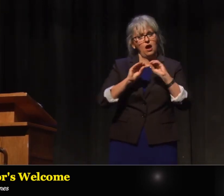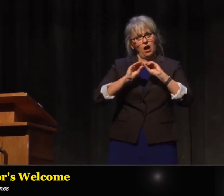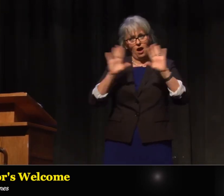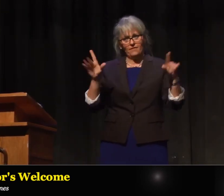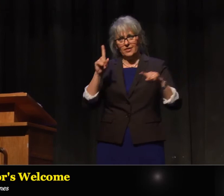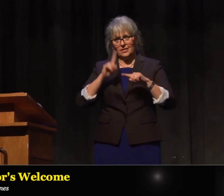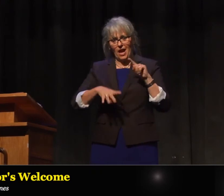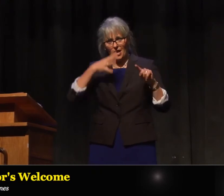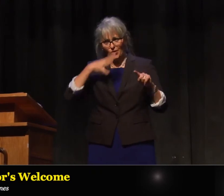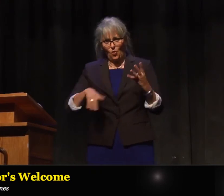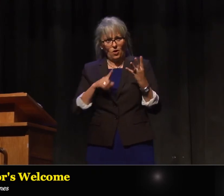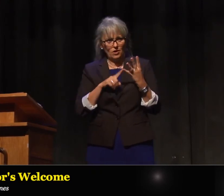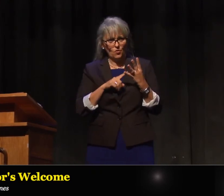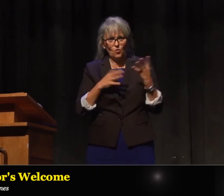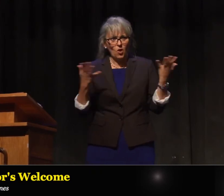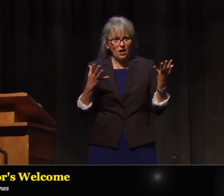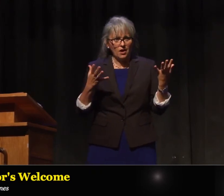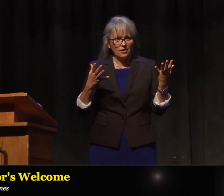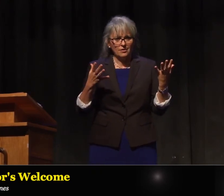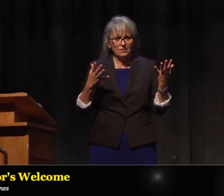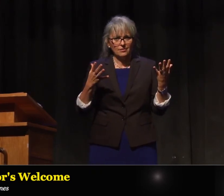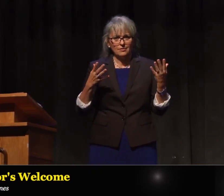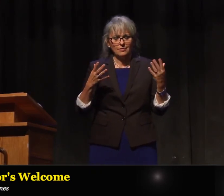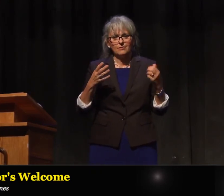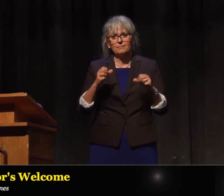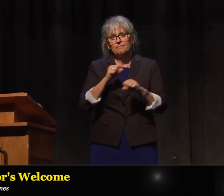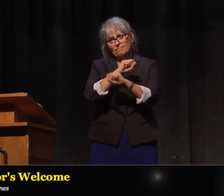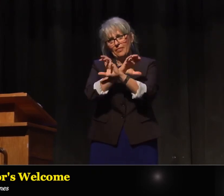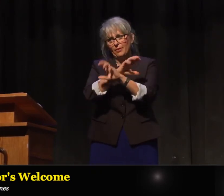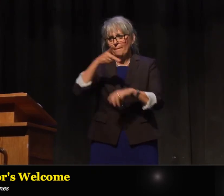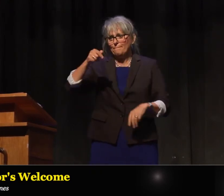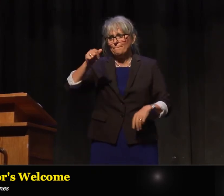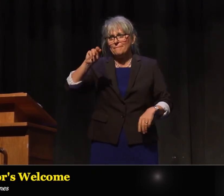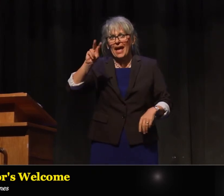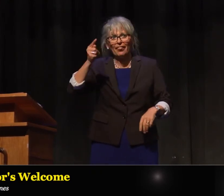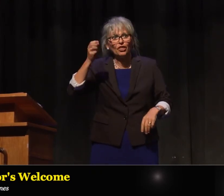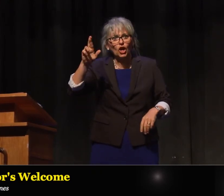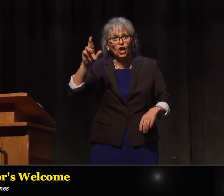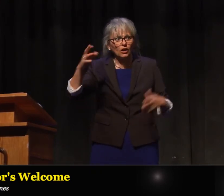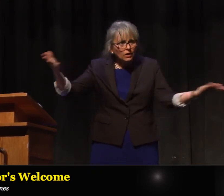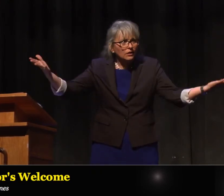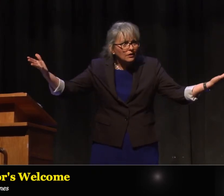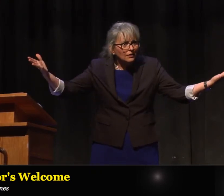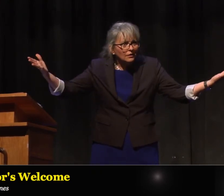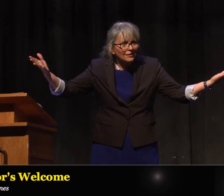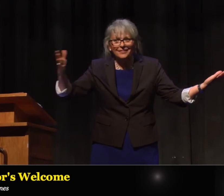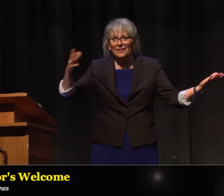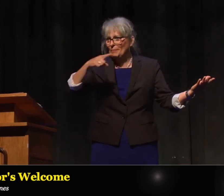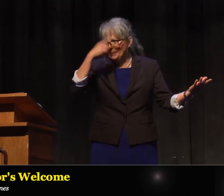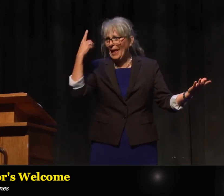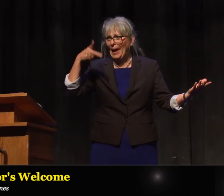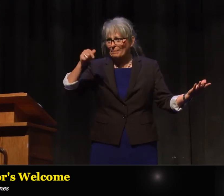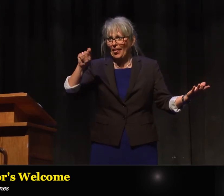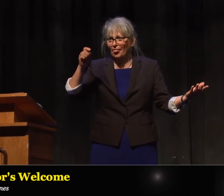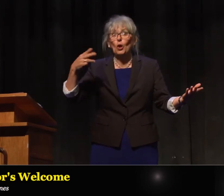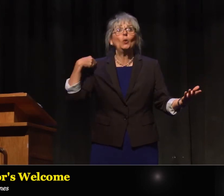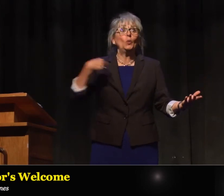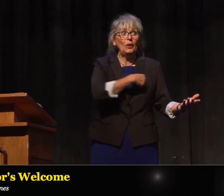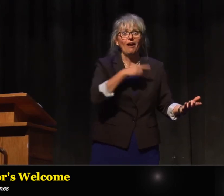Fourth lesson is obvious we can't ignore Panther. Black Panthers, come on!